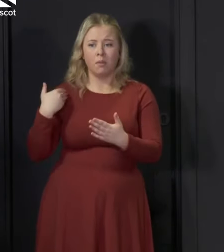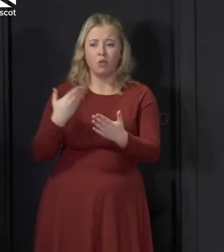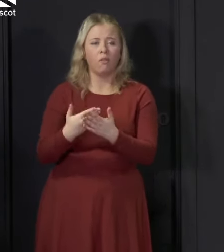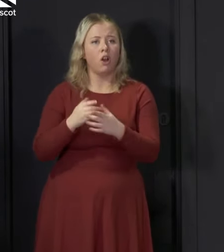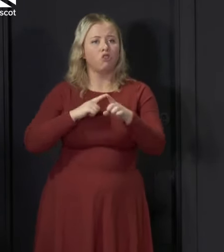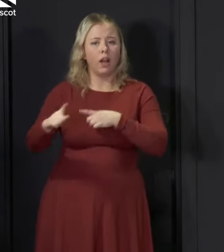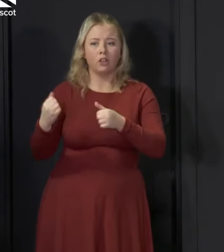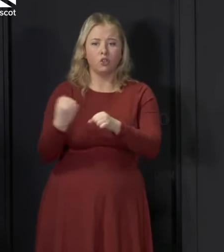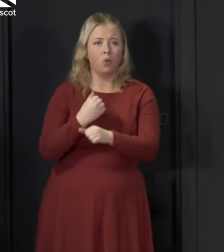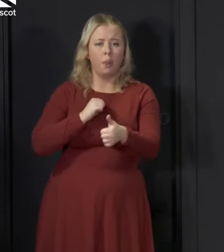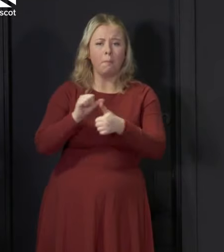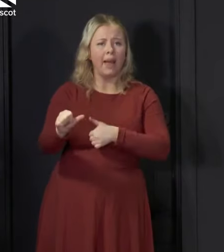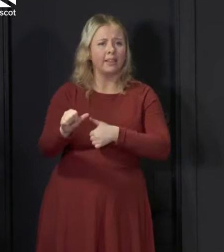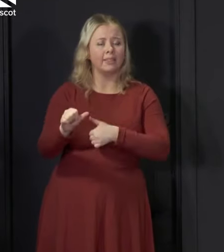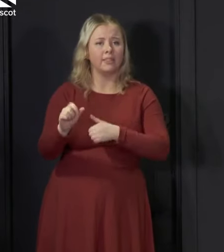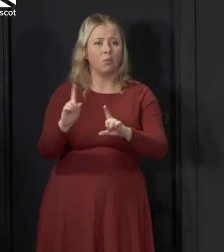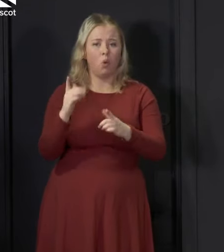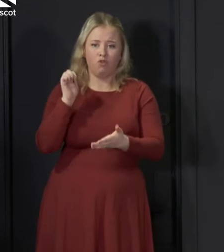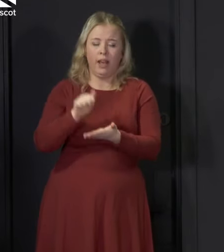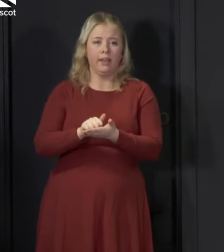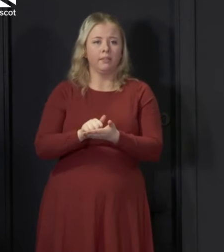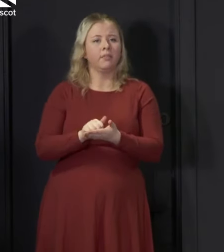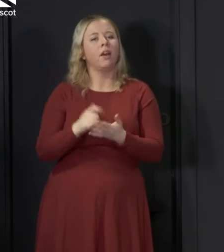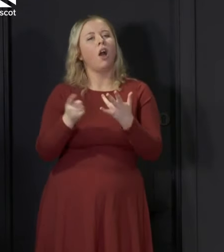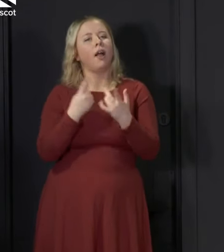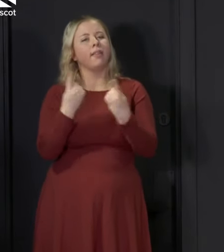is best, what is necessary. I think the only thing I would say is to caution against talks